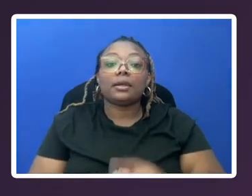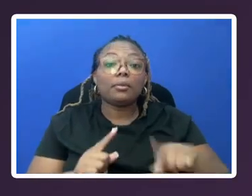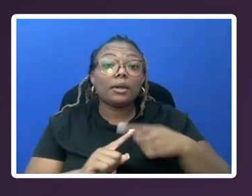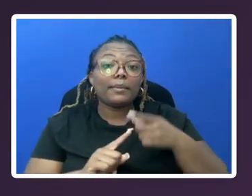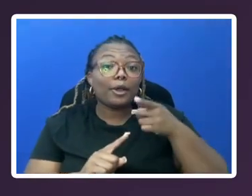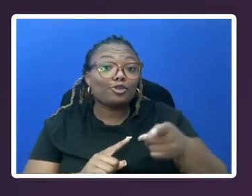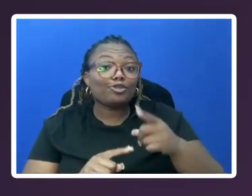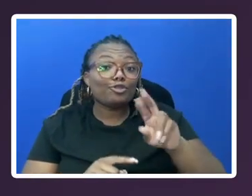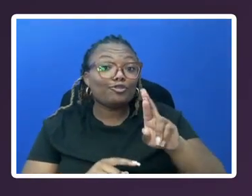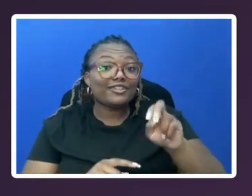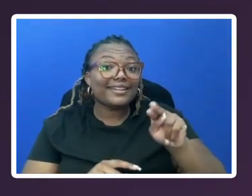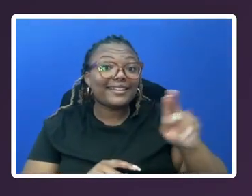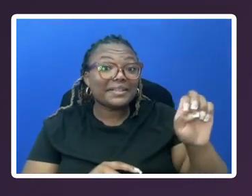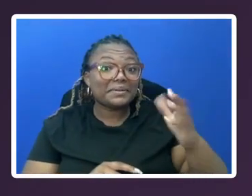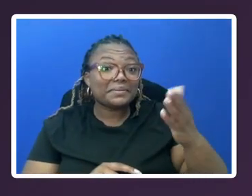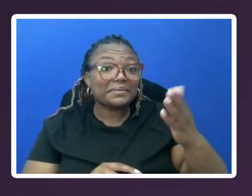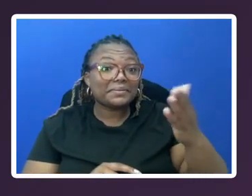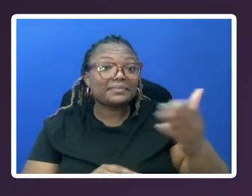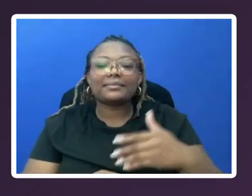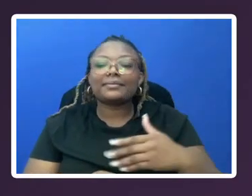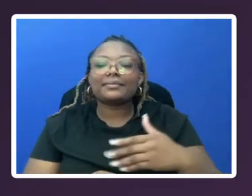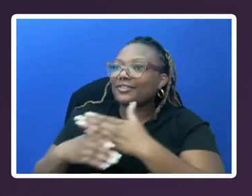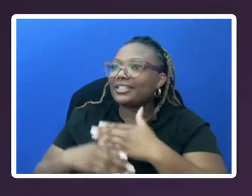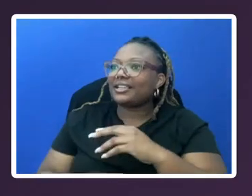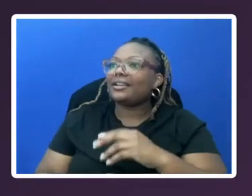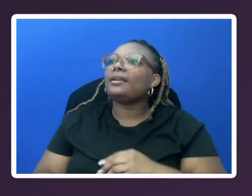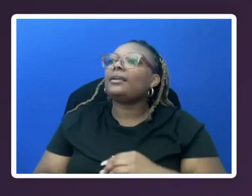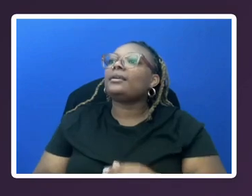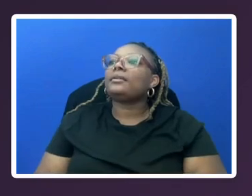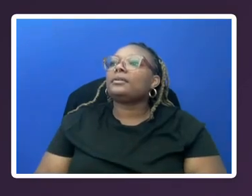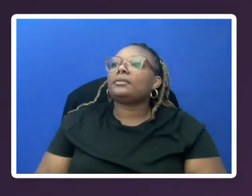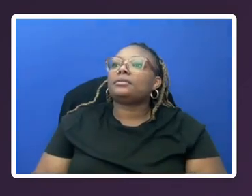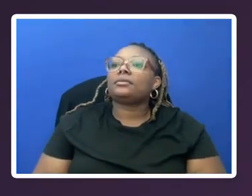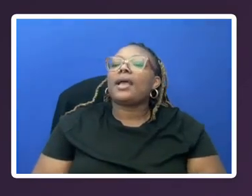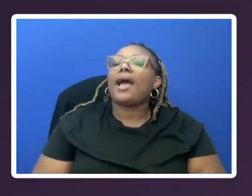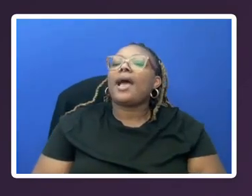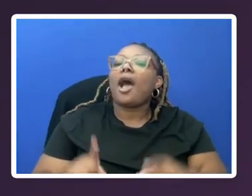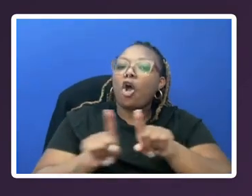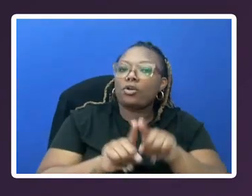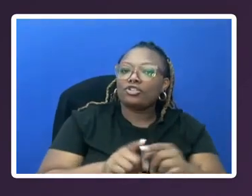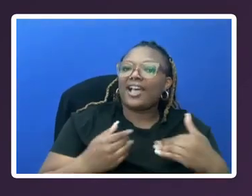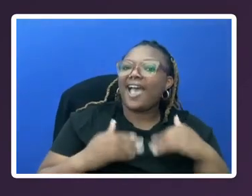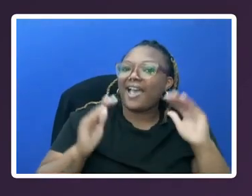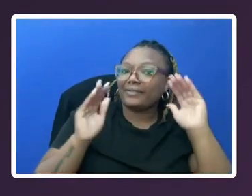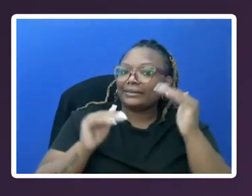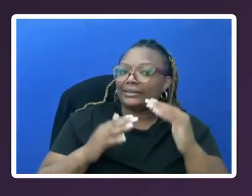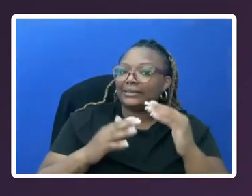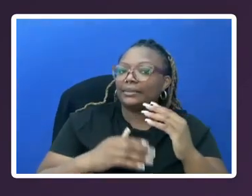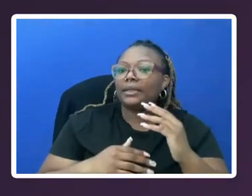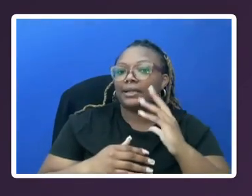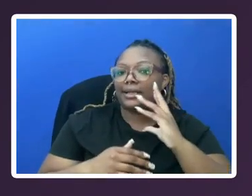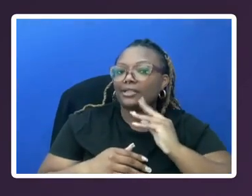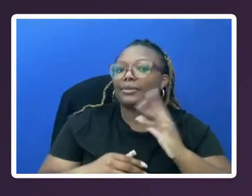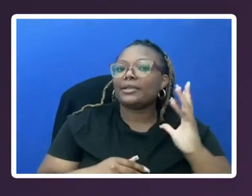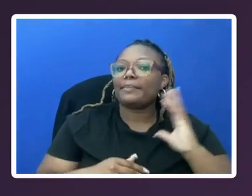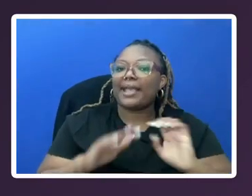Renee Gokey: Thanks for sharing that, Yadira. I mean, I also had a similar experience in elementary school with the turkey. And I've got to say my kids even